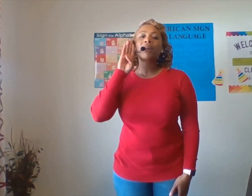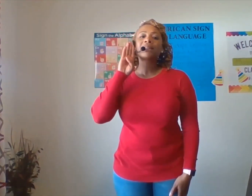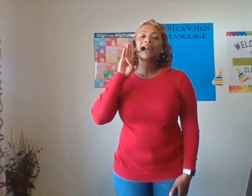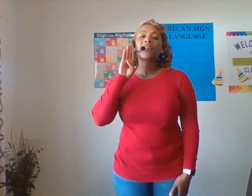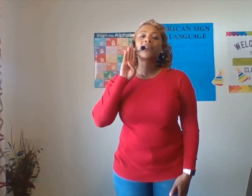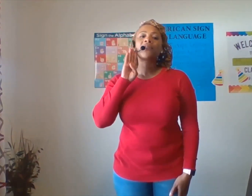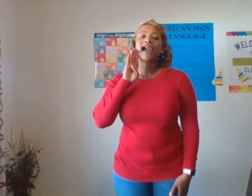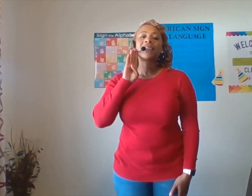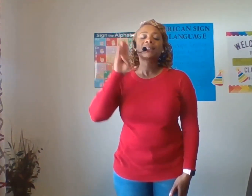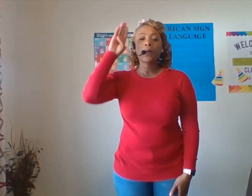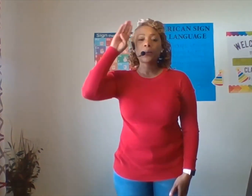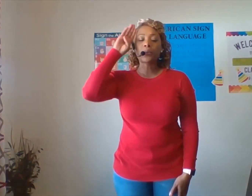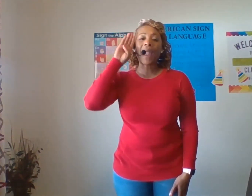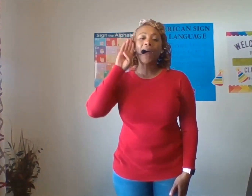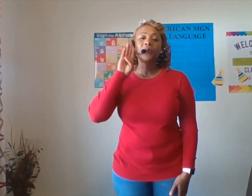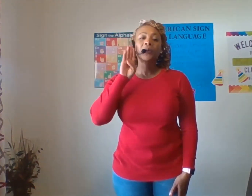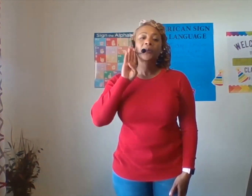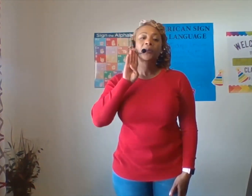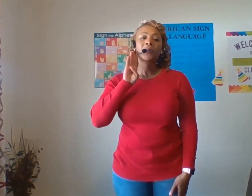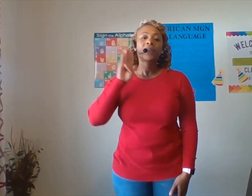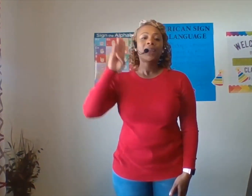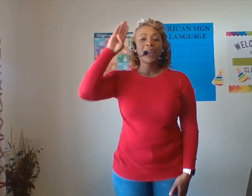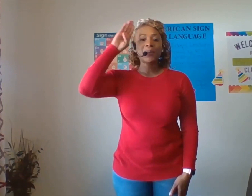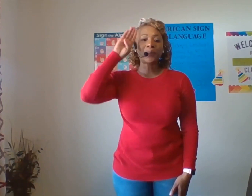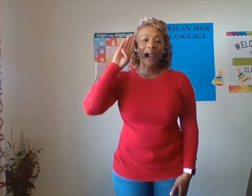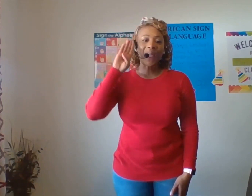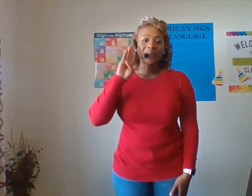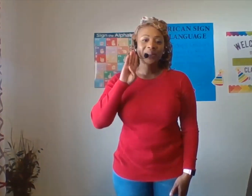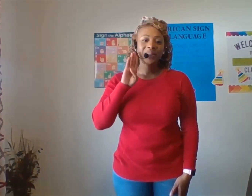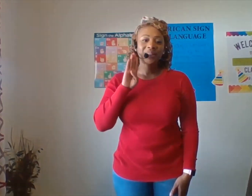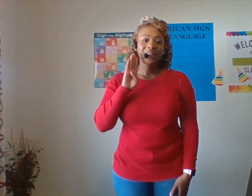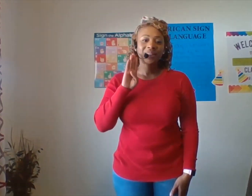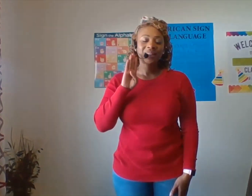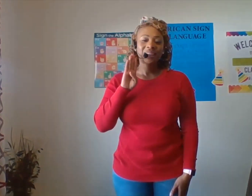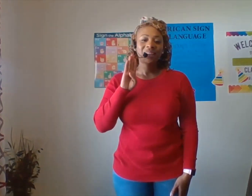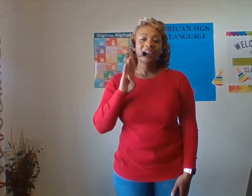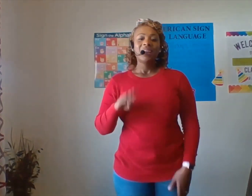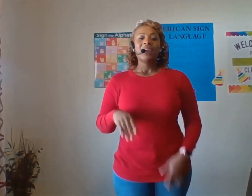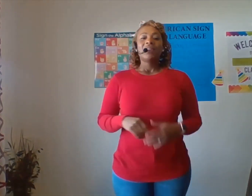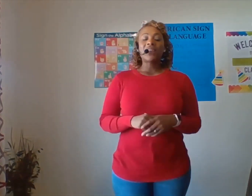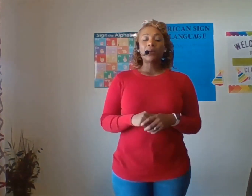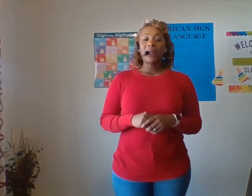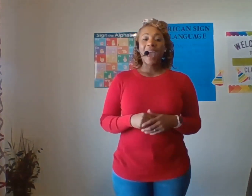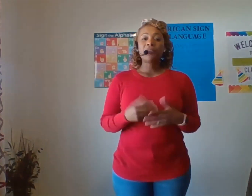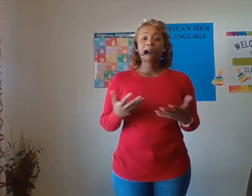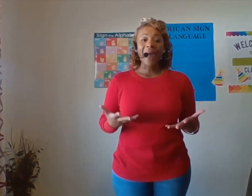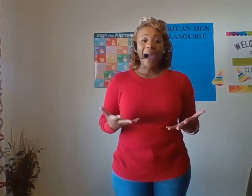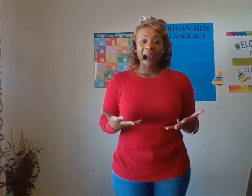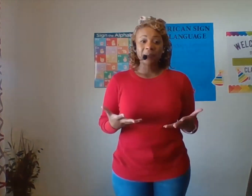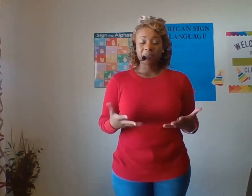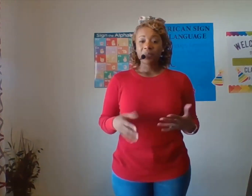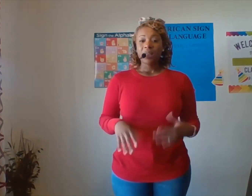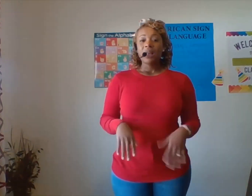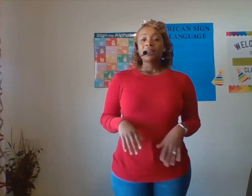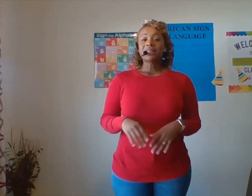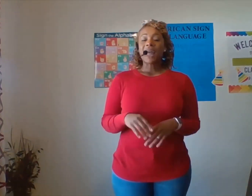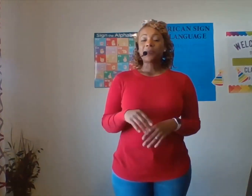the side of your face brown brown then we have black the side